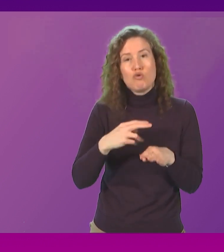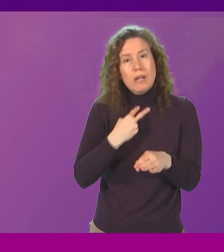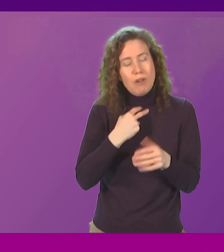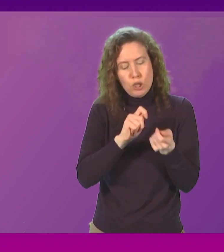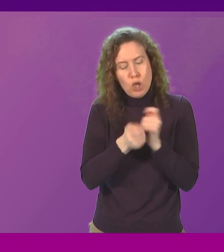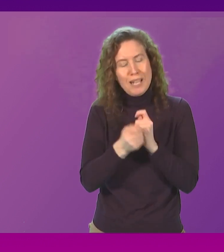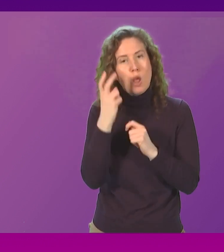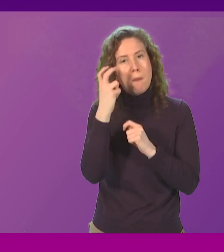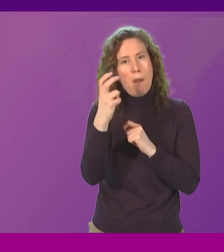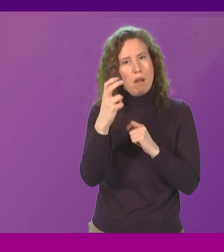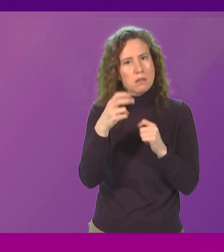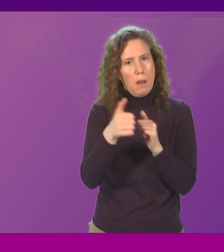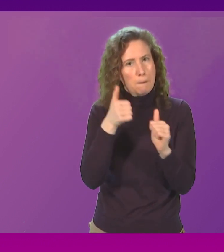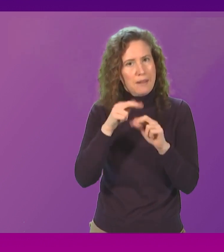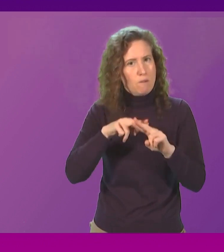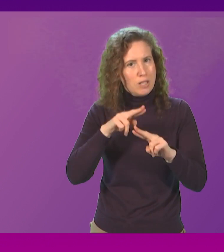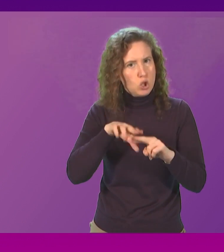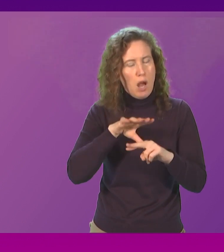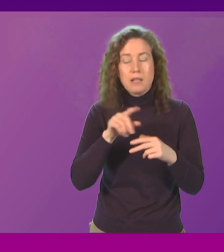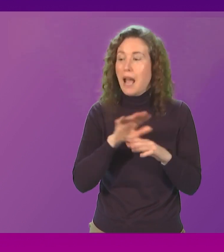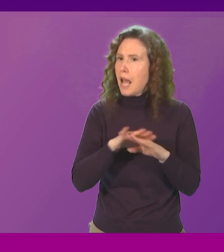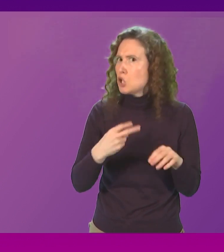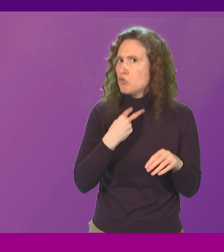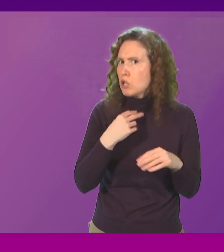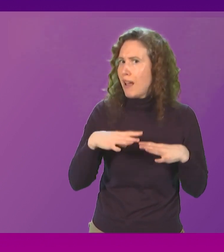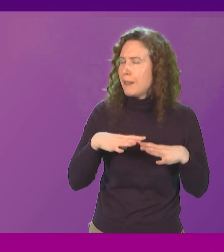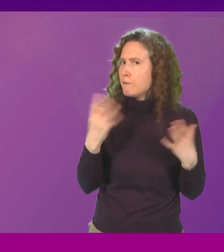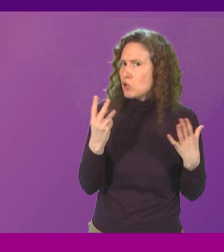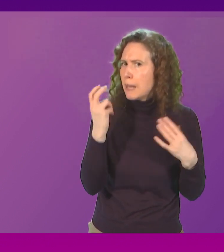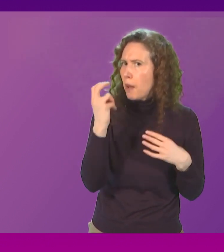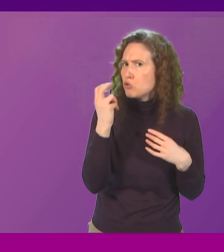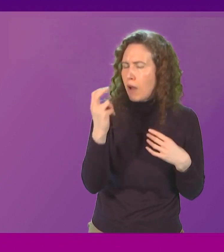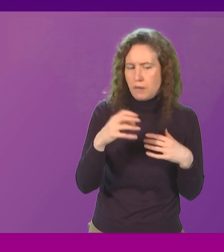and I certainly do not regret the free bus travel for pensioners and all young people